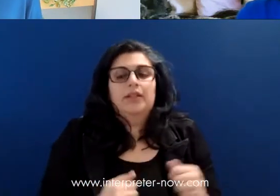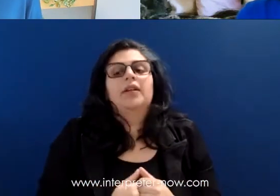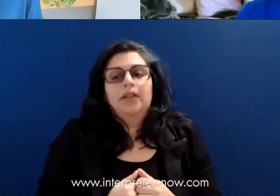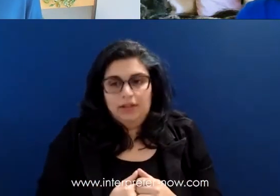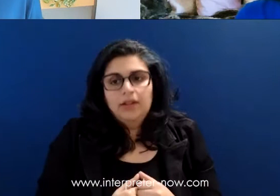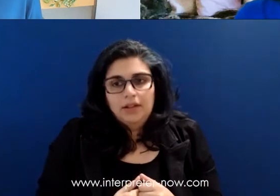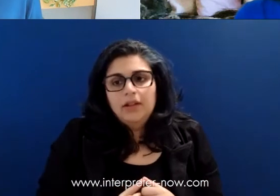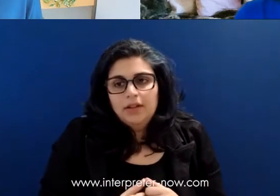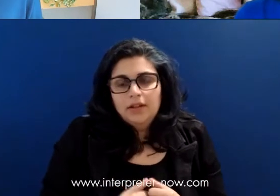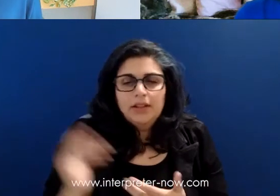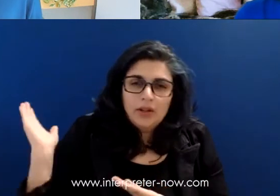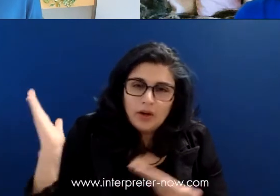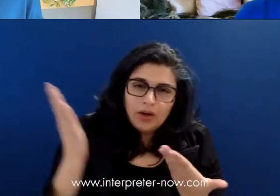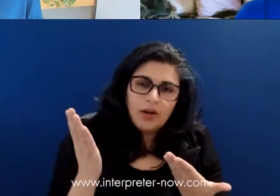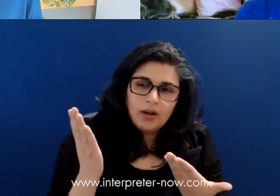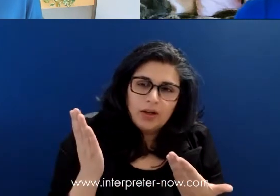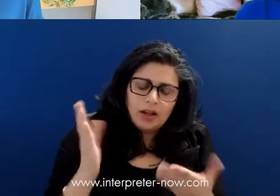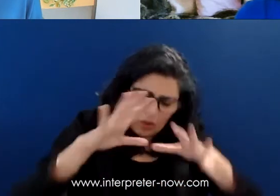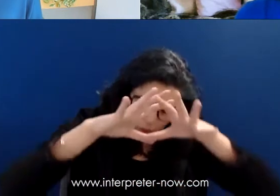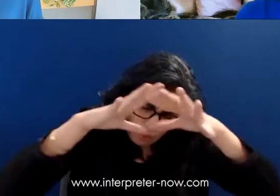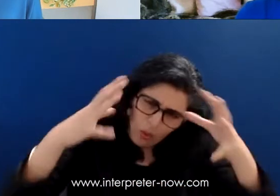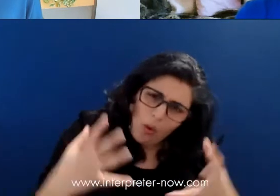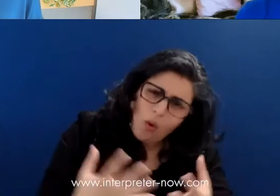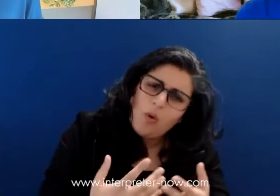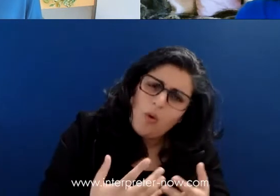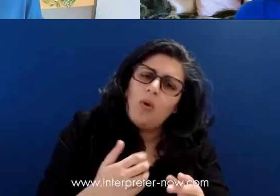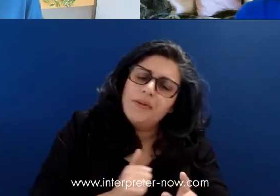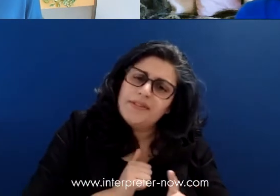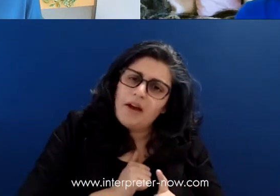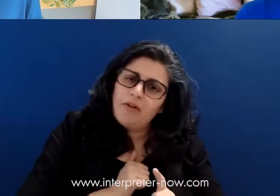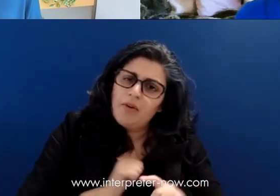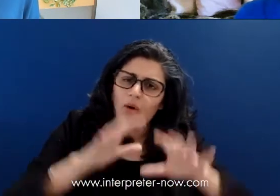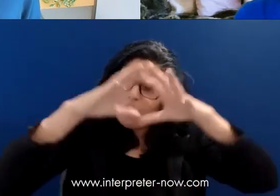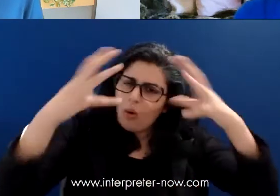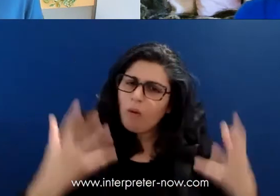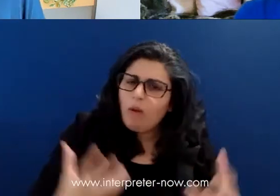we need to be bringing our whole selves, our full lives, and our full being.